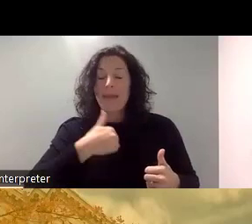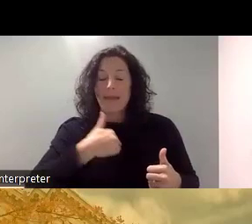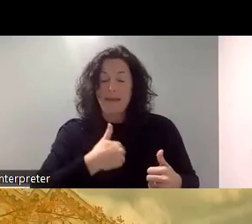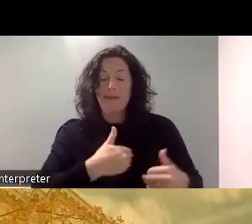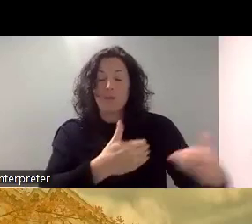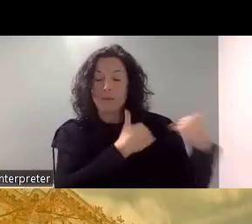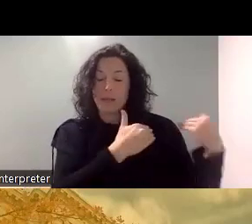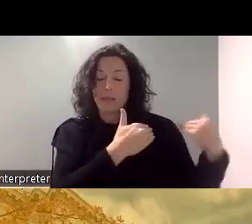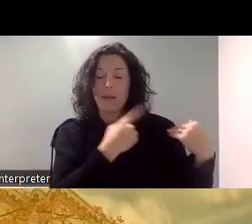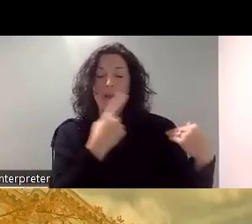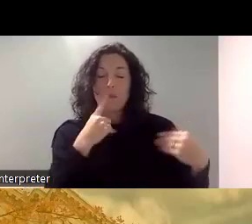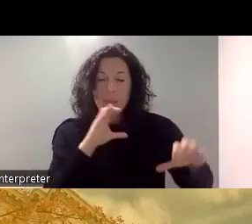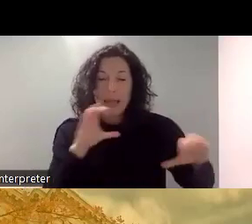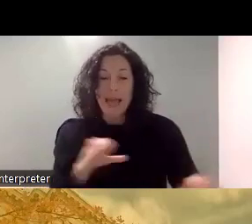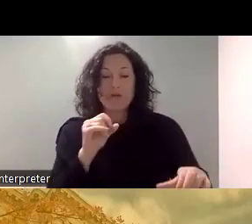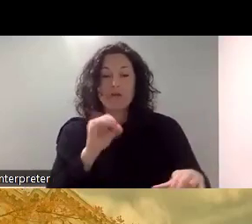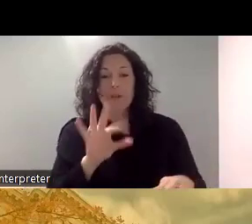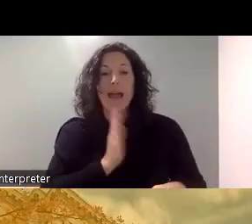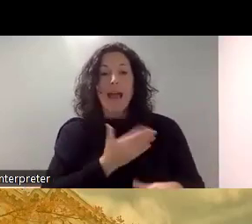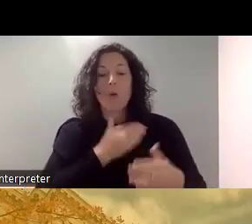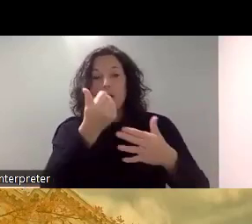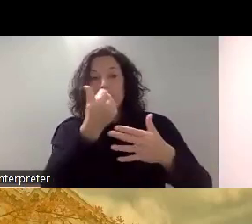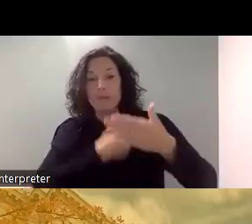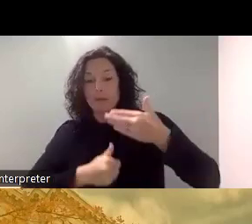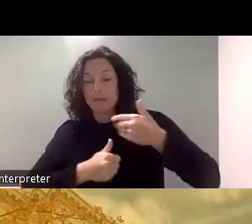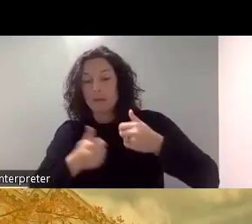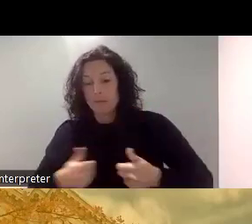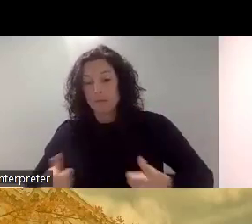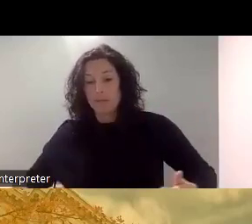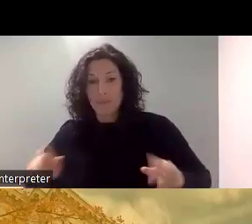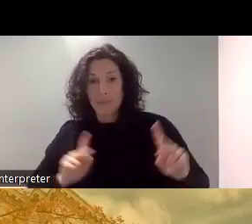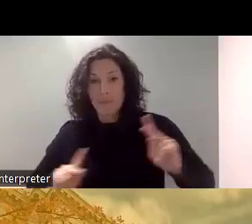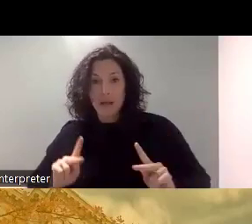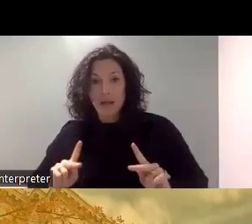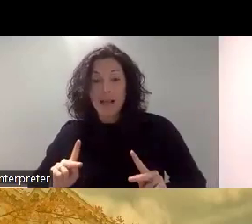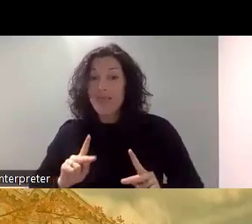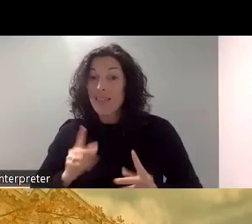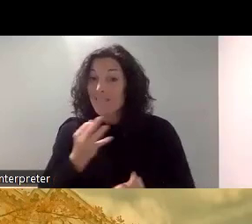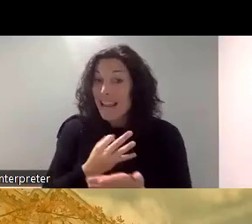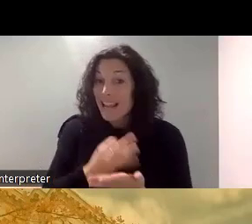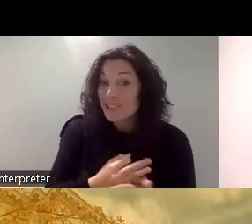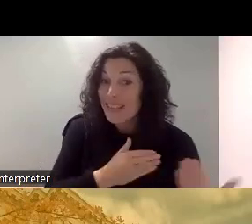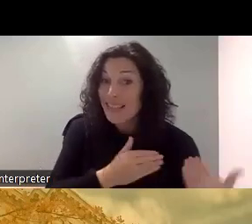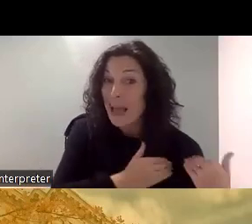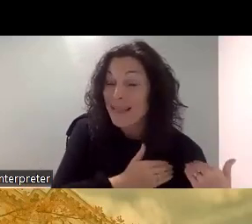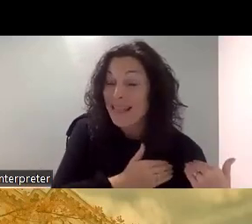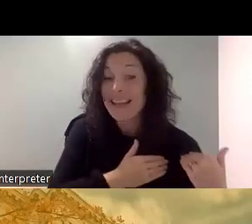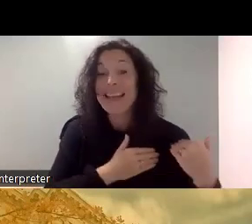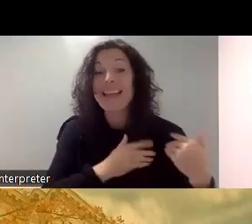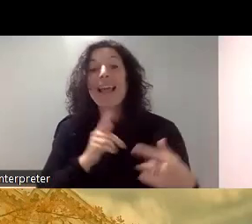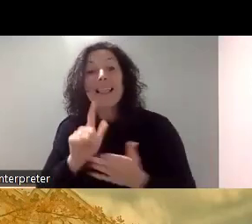for the actions of our subrecipients. That's financial liability in some cases as well as legal liability,